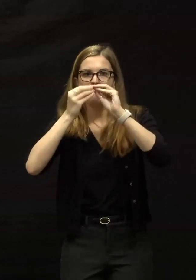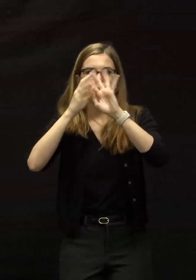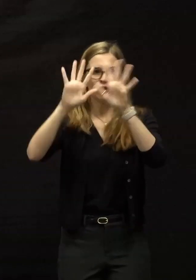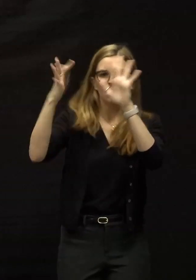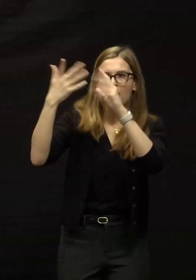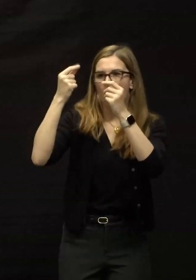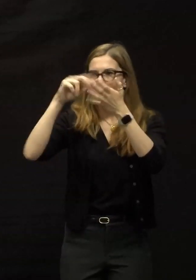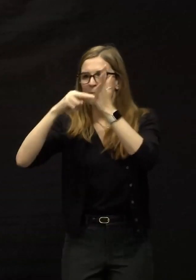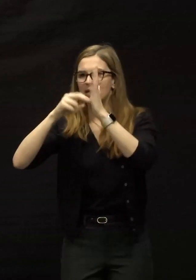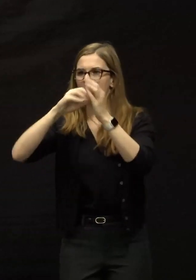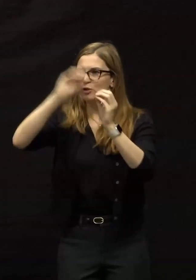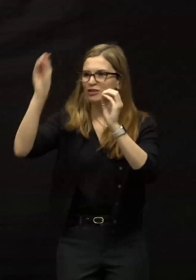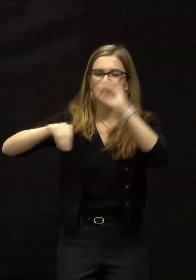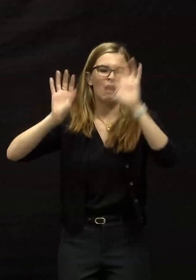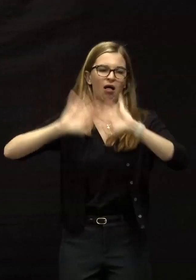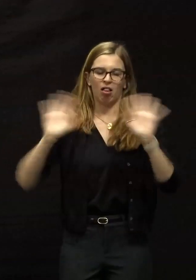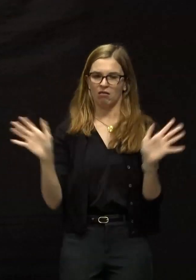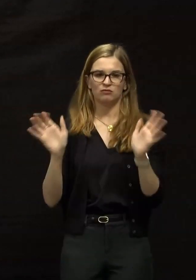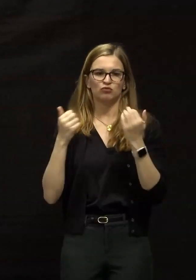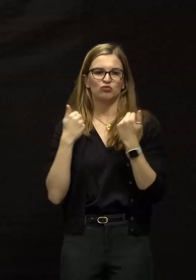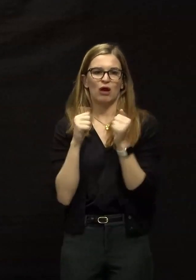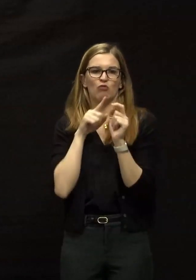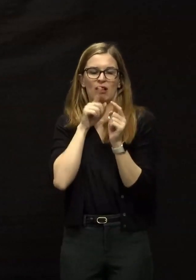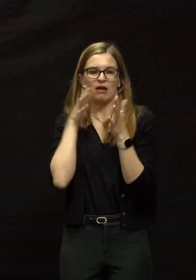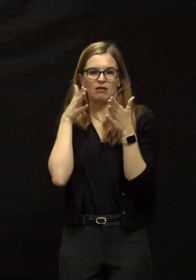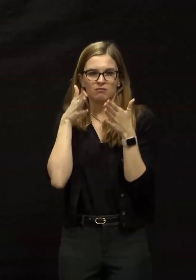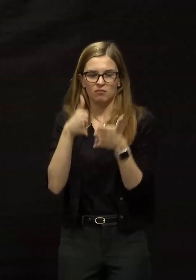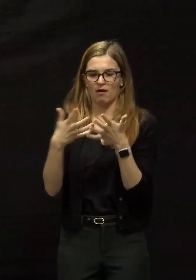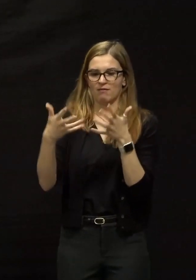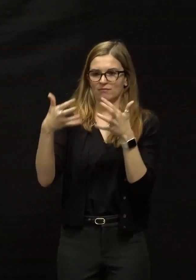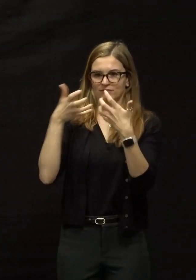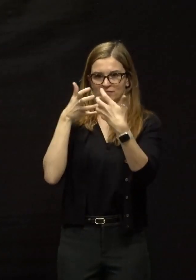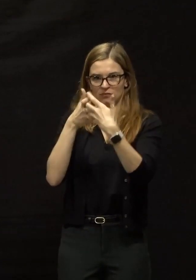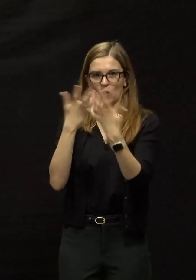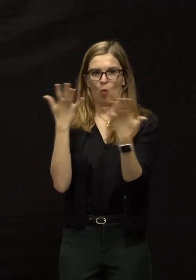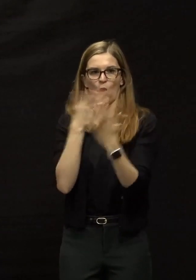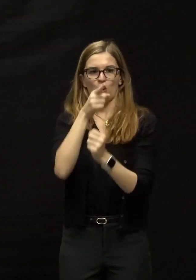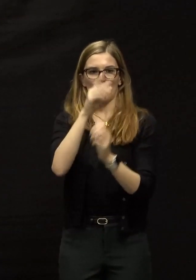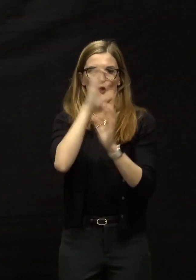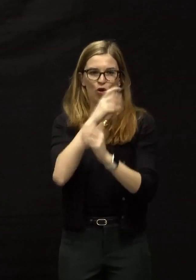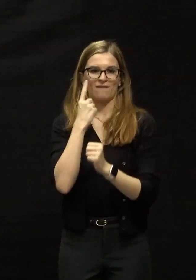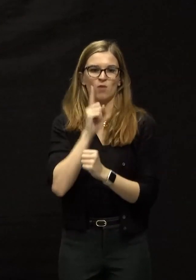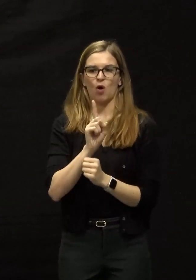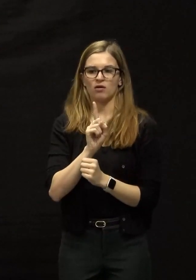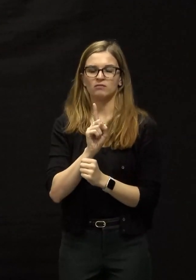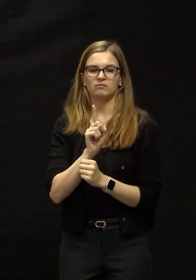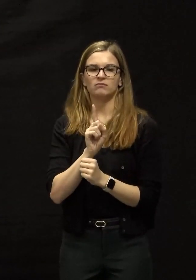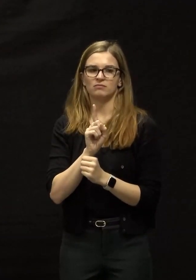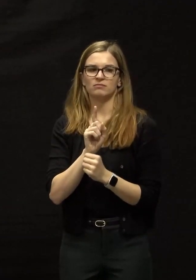We're trying not to be too technical as far as percentages and different types of figures. But again, what, you know,